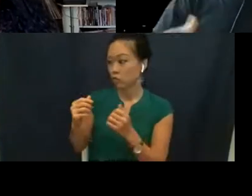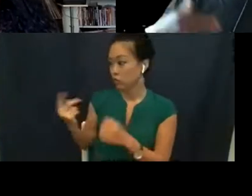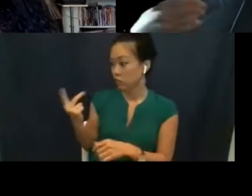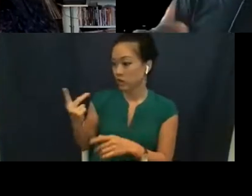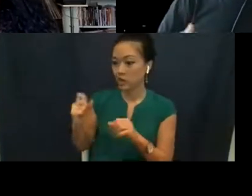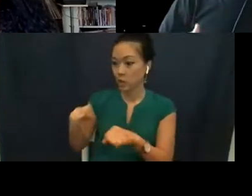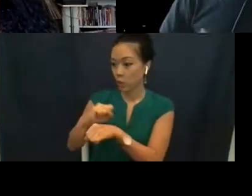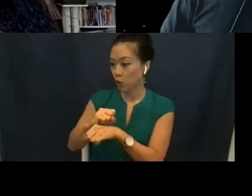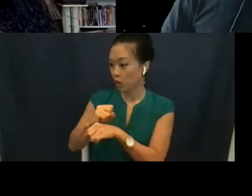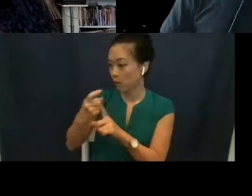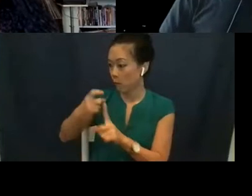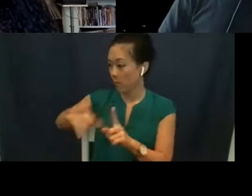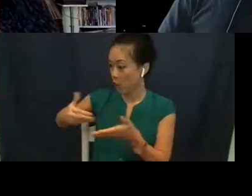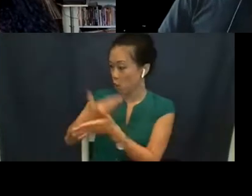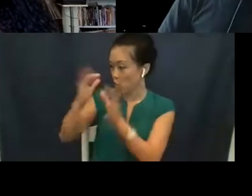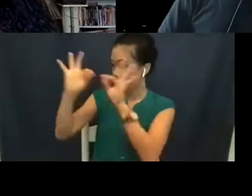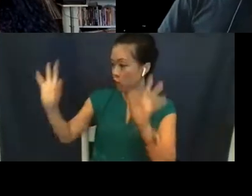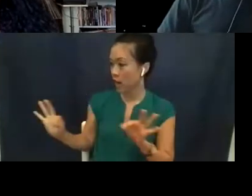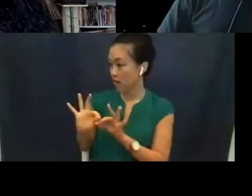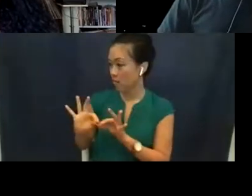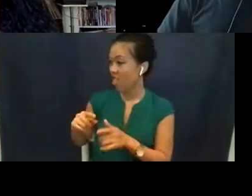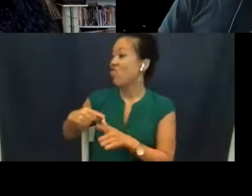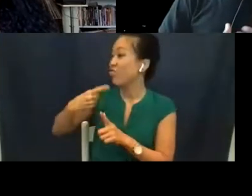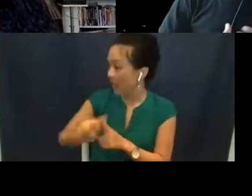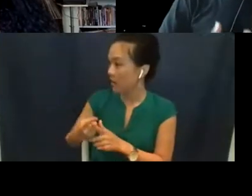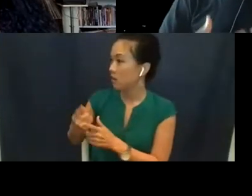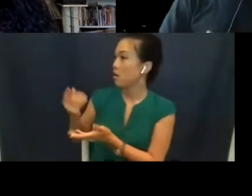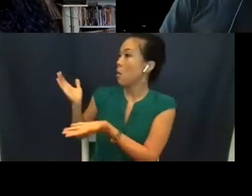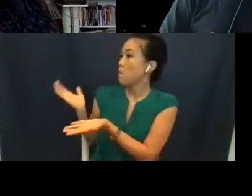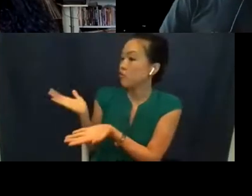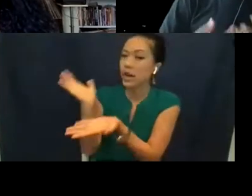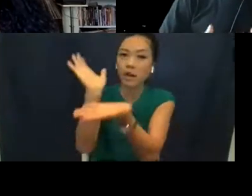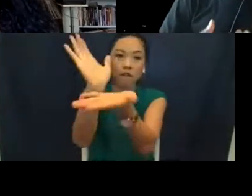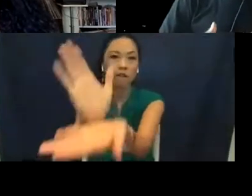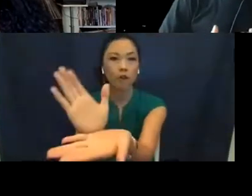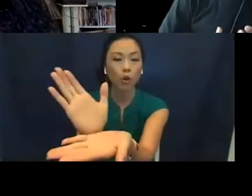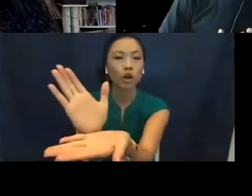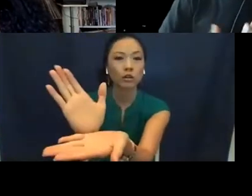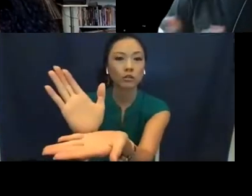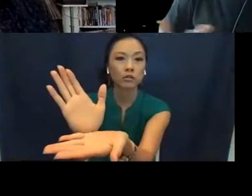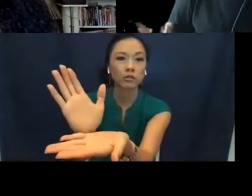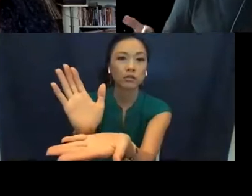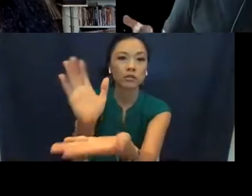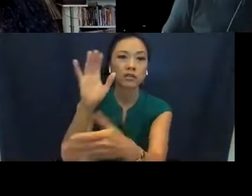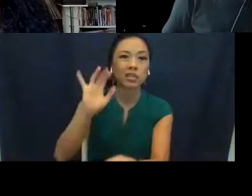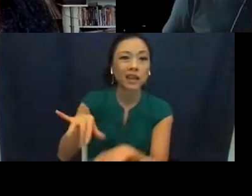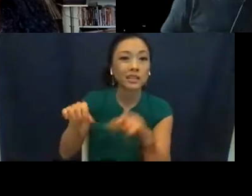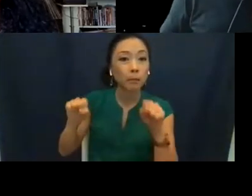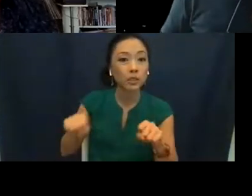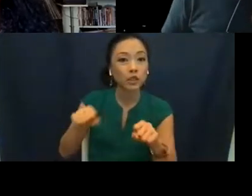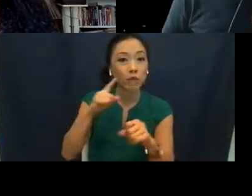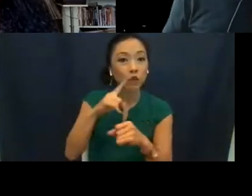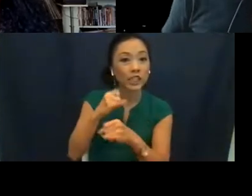forward and this is the potential that institutions, I mean a lot of work can still be done I guess